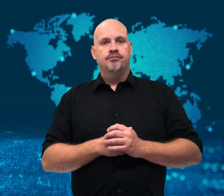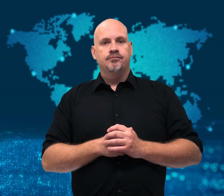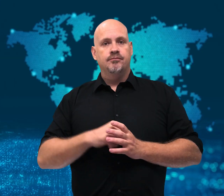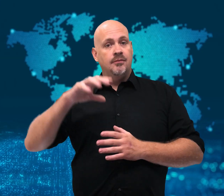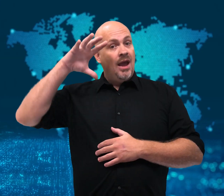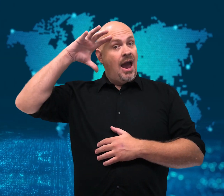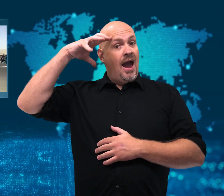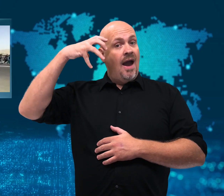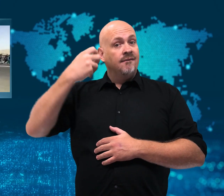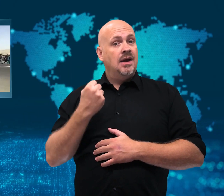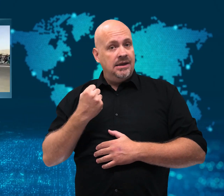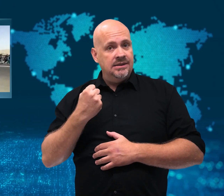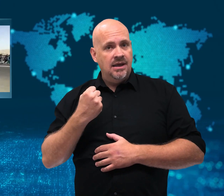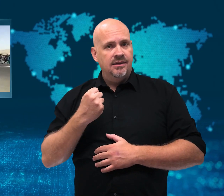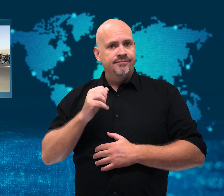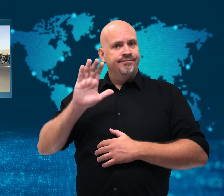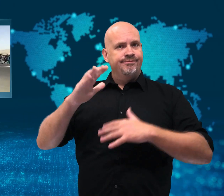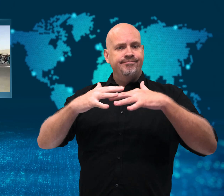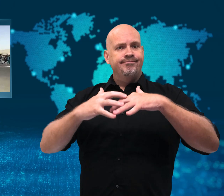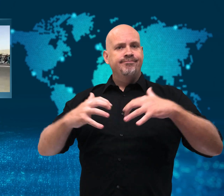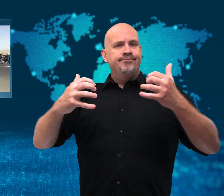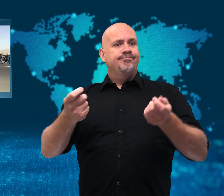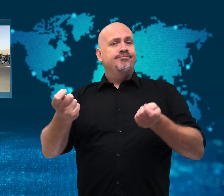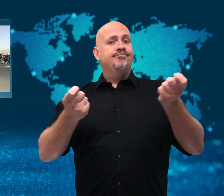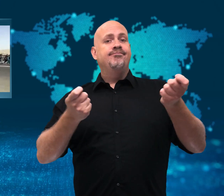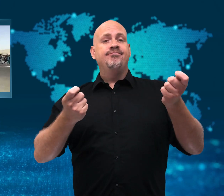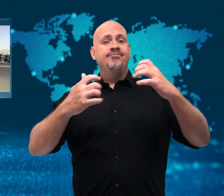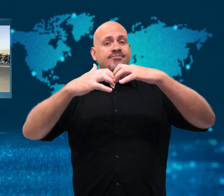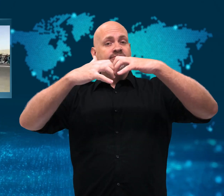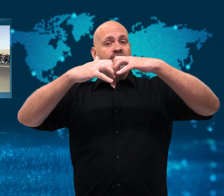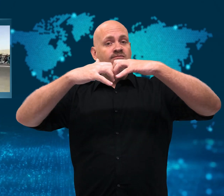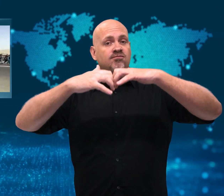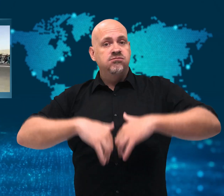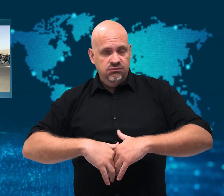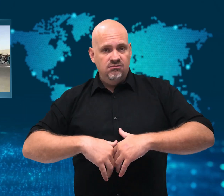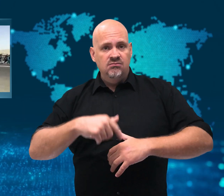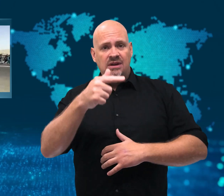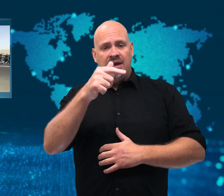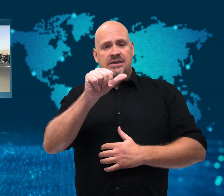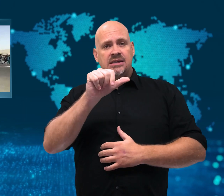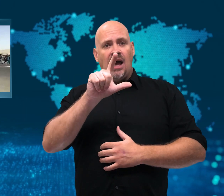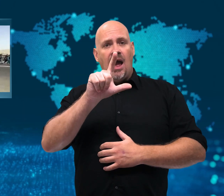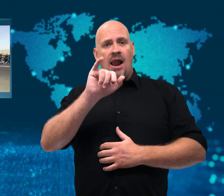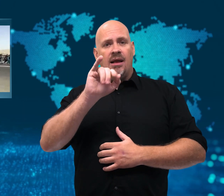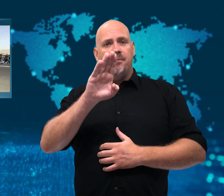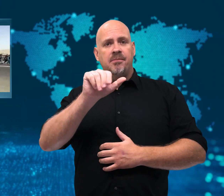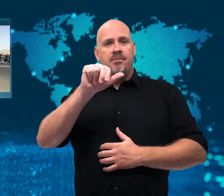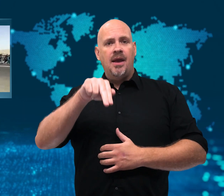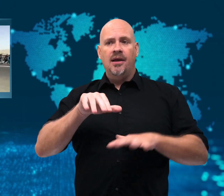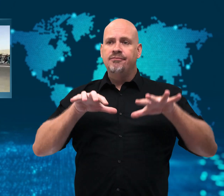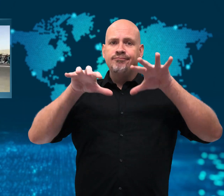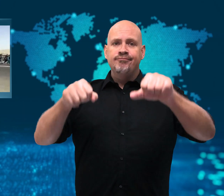[Gavin]: Thousands of Afghans rushed to Kabul’s airport to flee